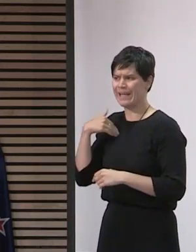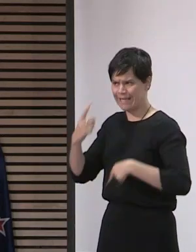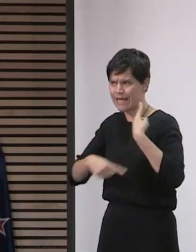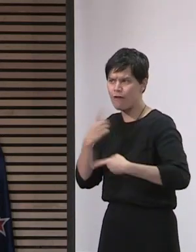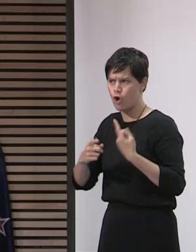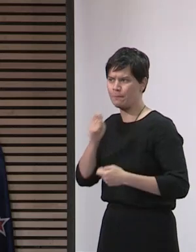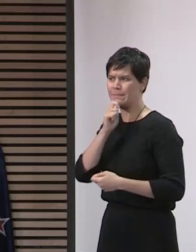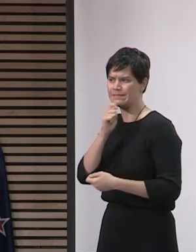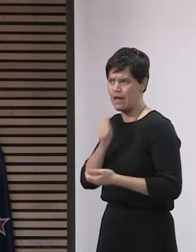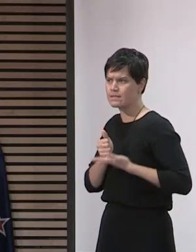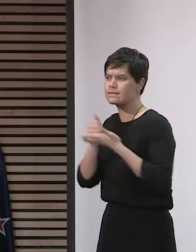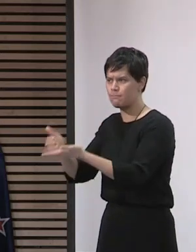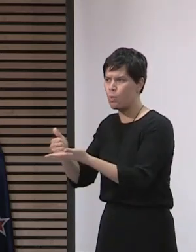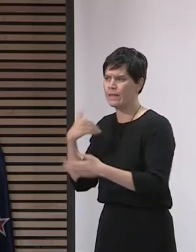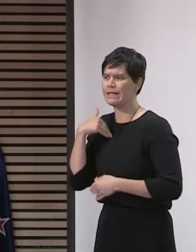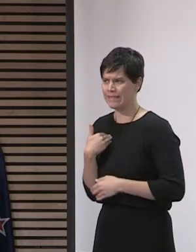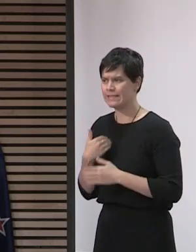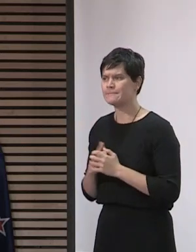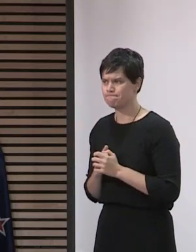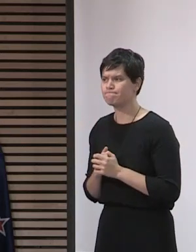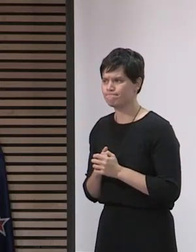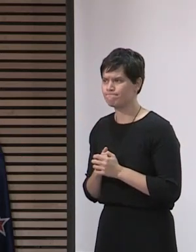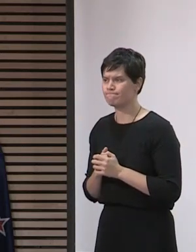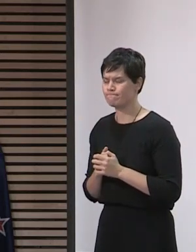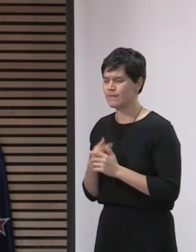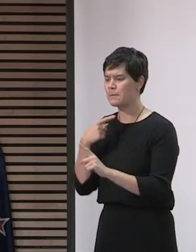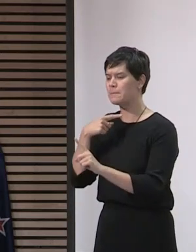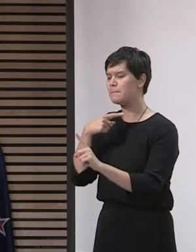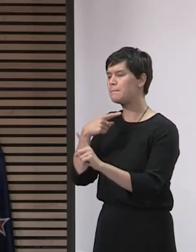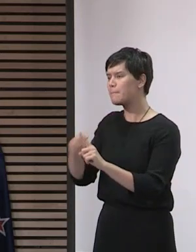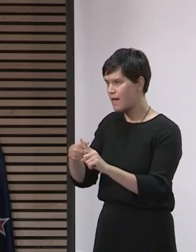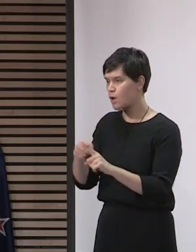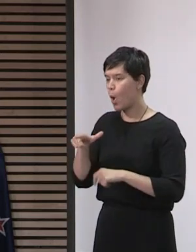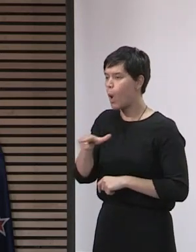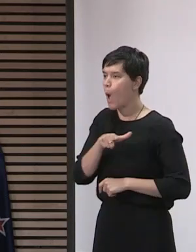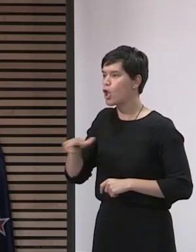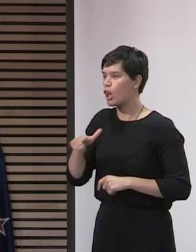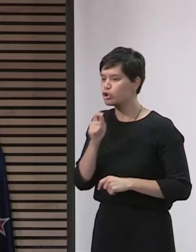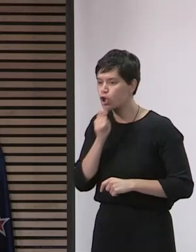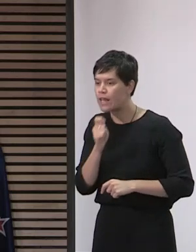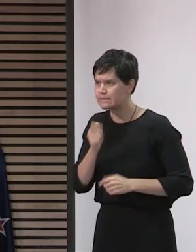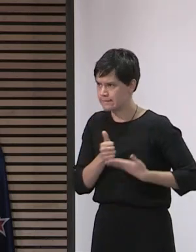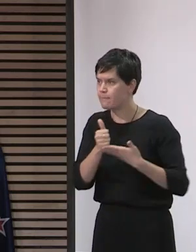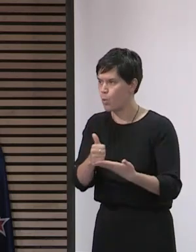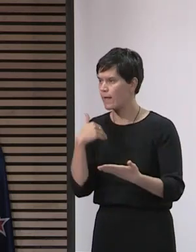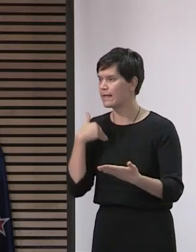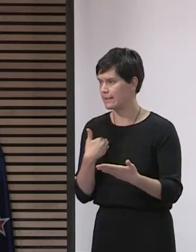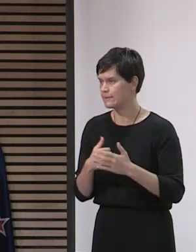with Mediaworks and with Stuff, underscores the work we need to do on supporting the